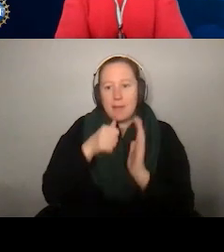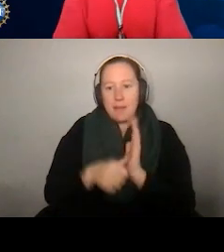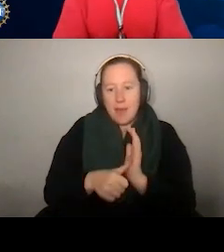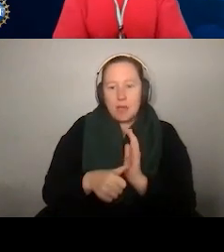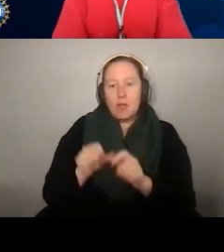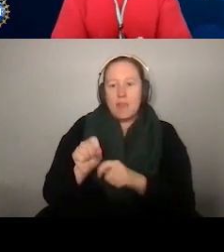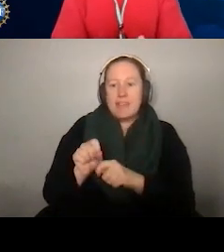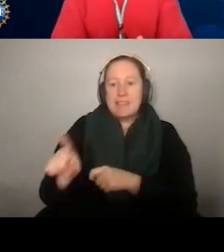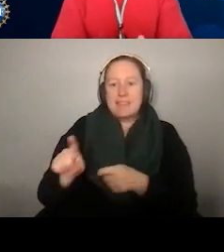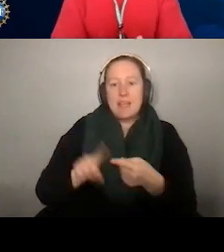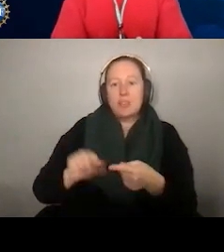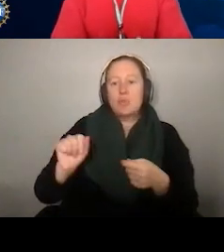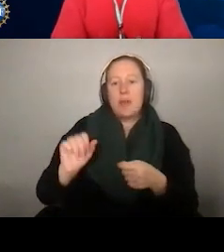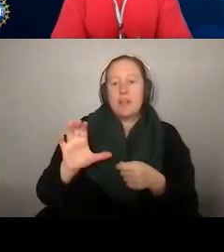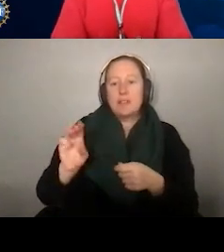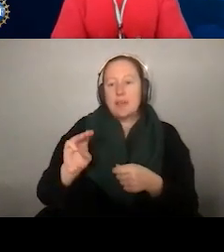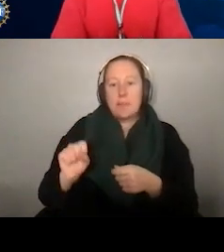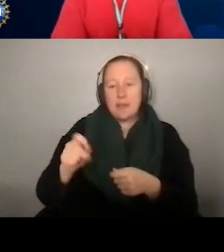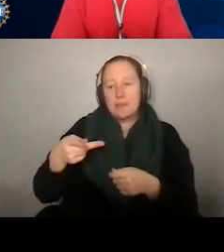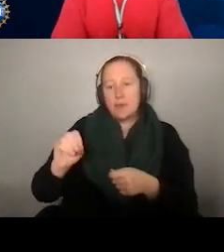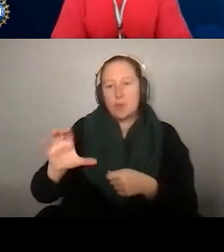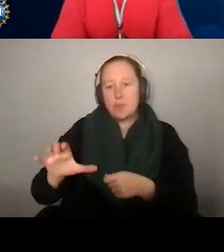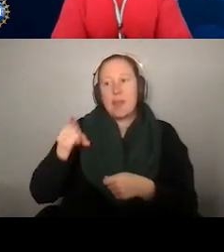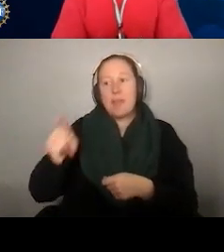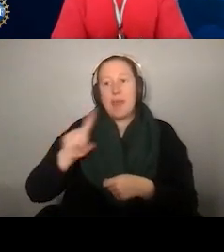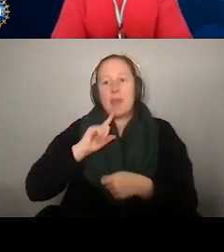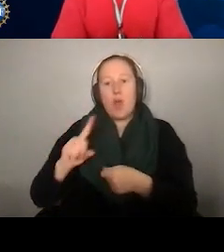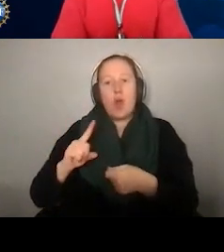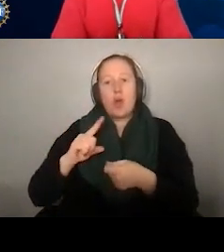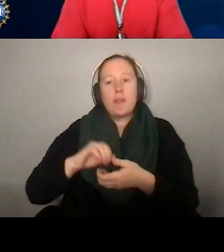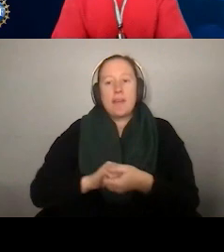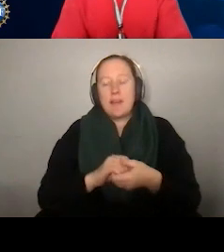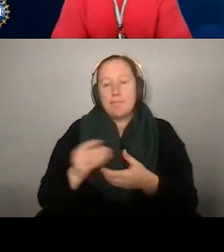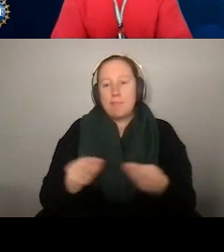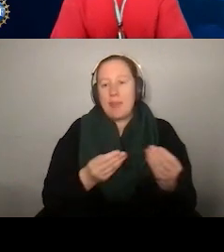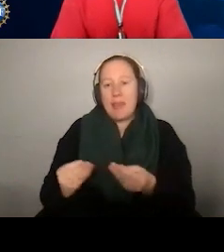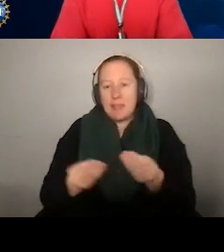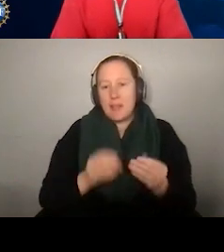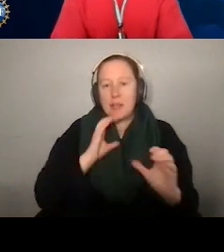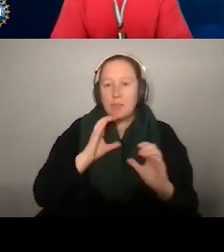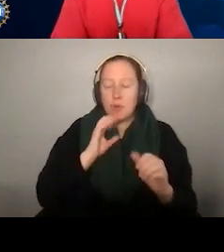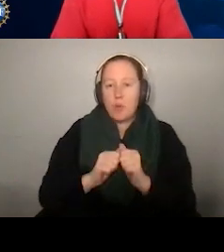of contact and for them to be a liaison and communicate frequently with your PI. If you have questions,